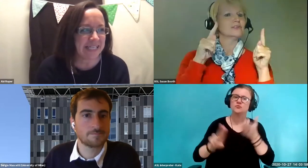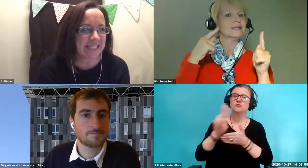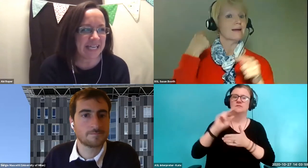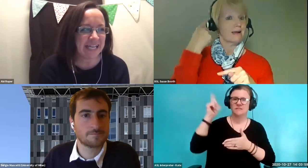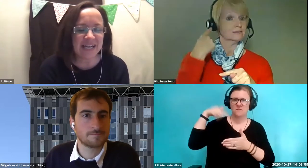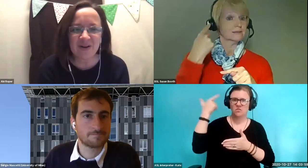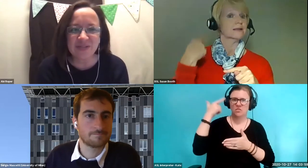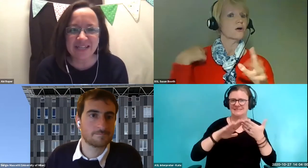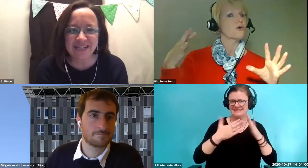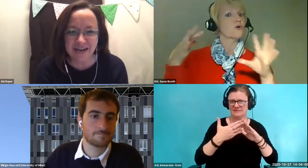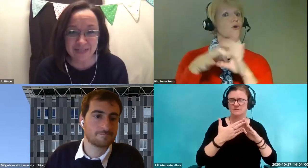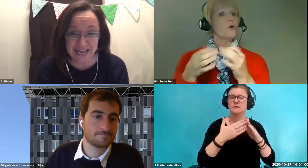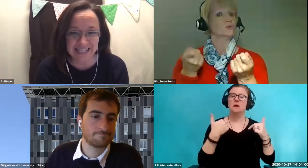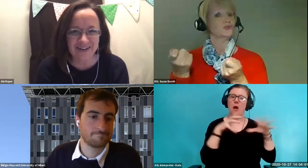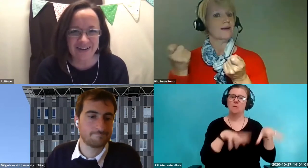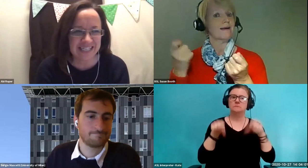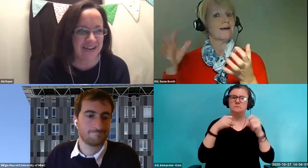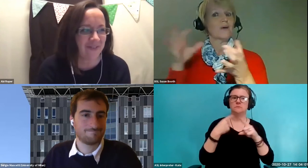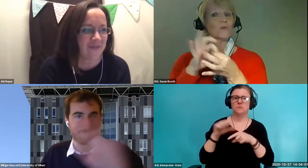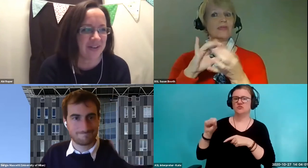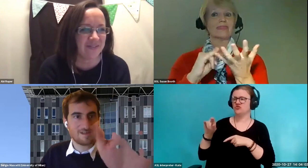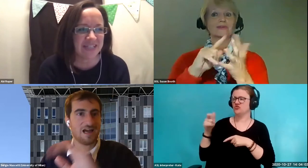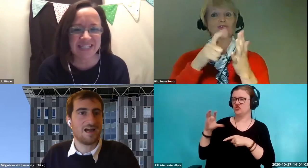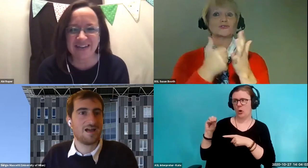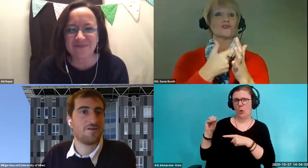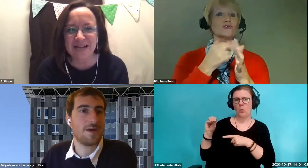this session along with Sergio Mascetti who you can see from the university of Milan. Hello everybody